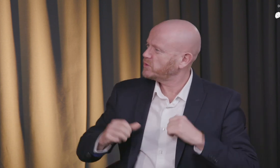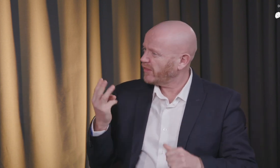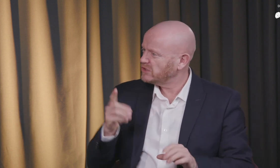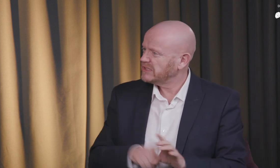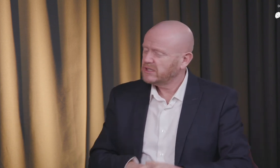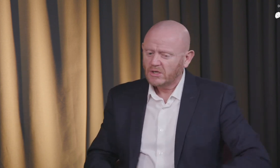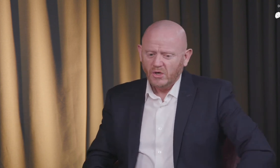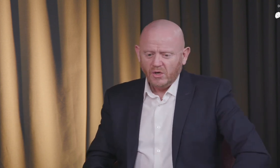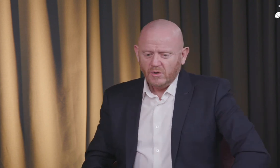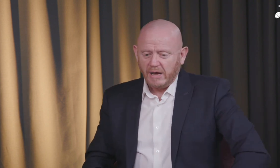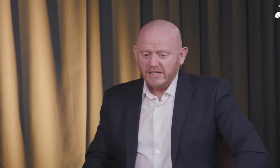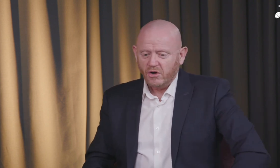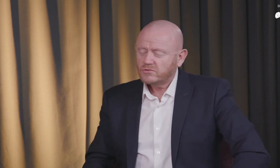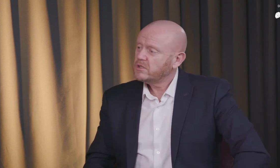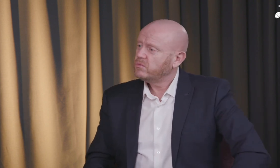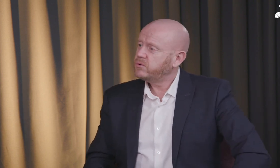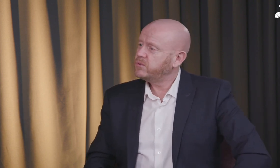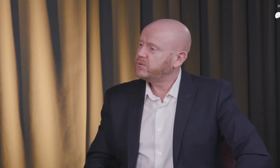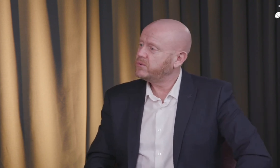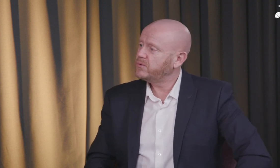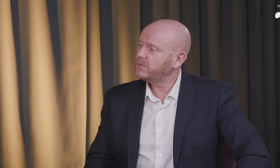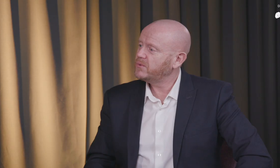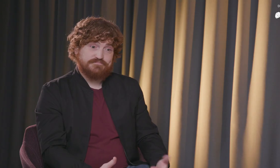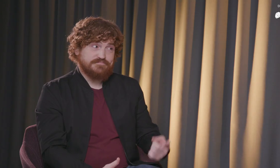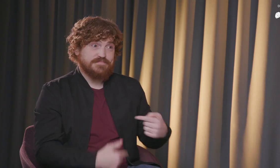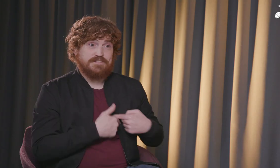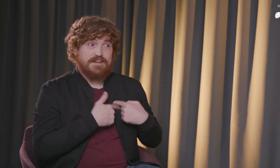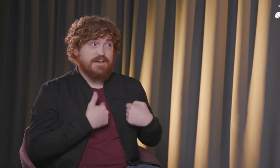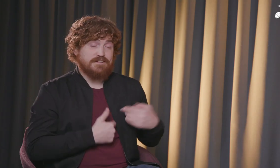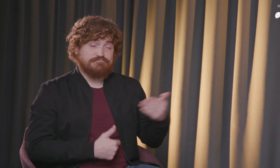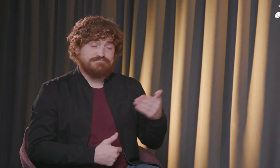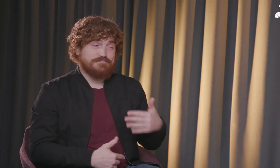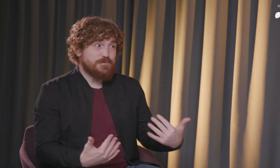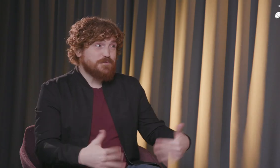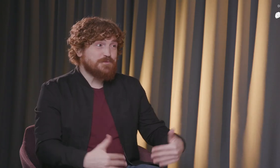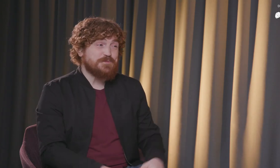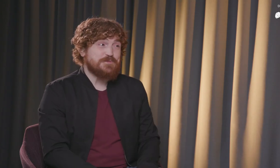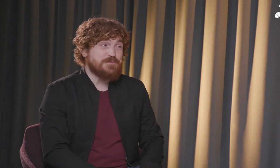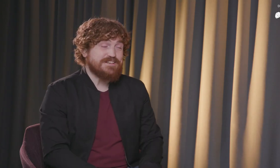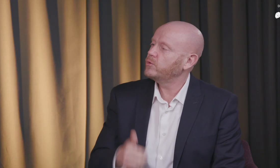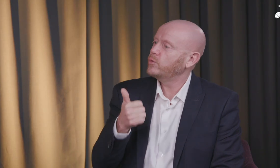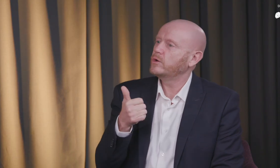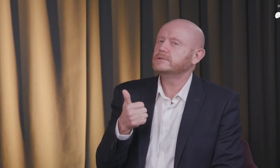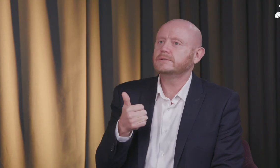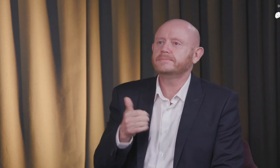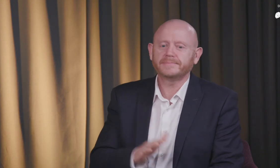13 years, my god. You’ve got some heart to have come to all 13 festivals. It’s good,